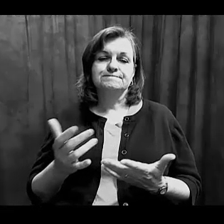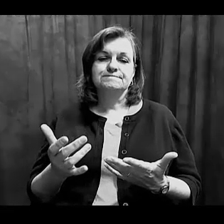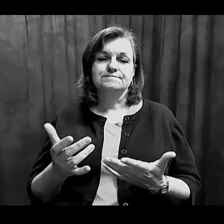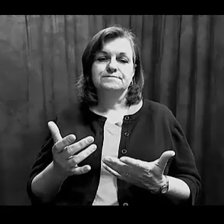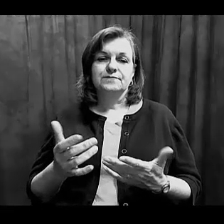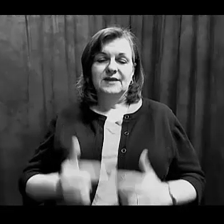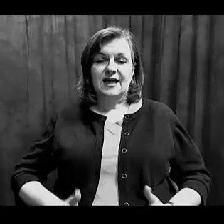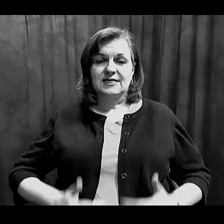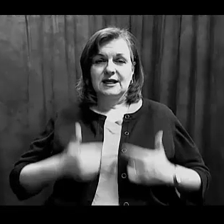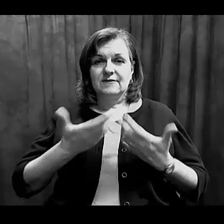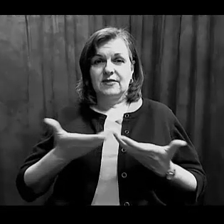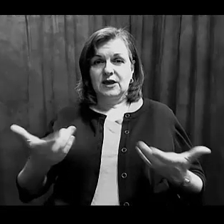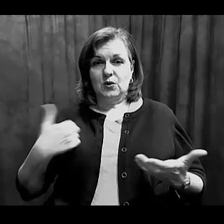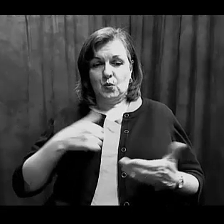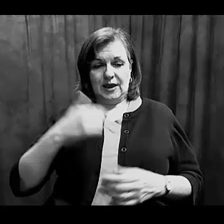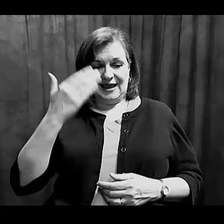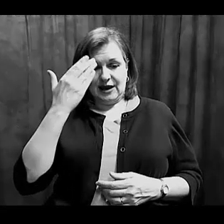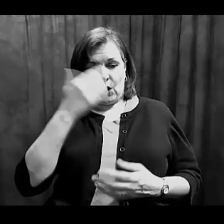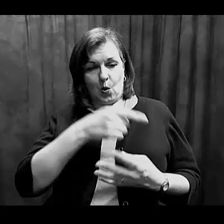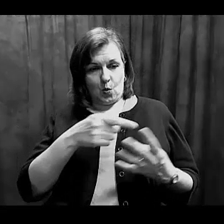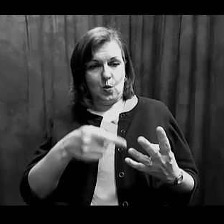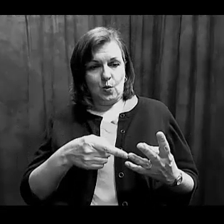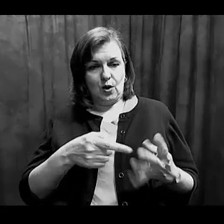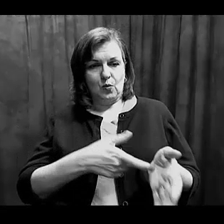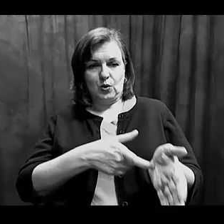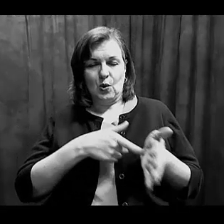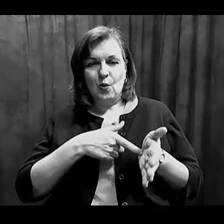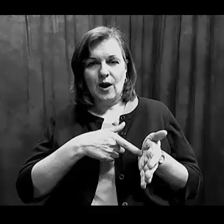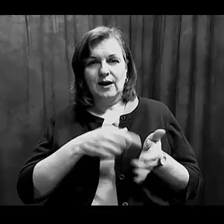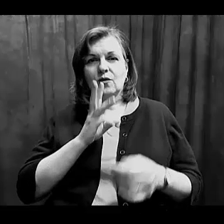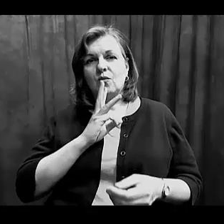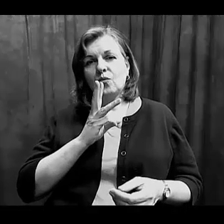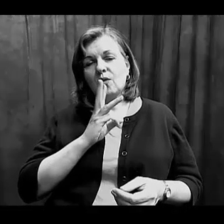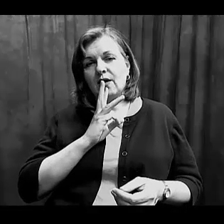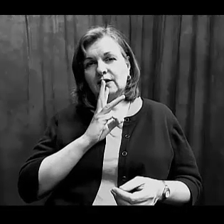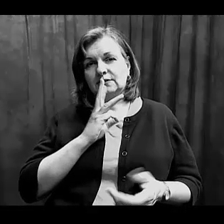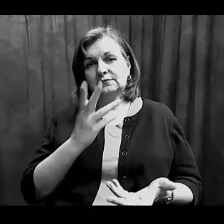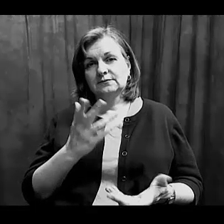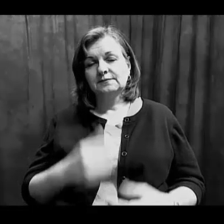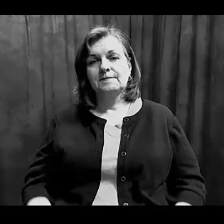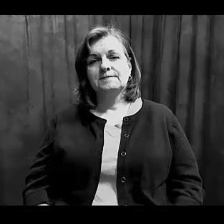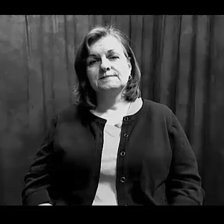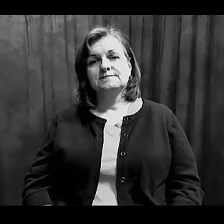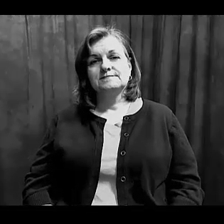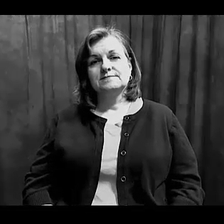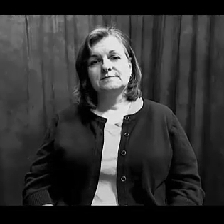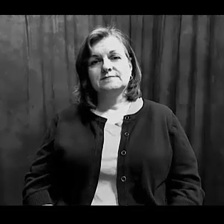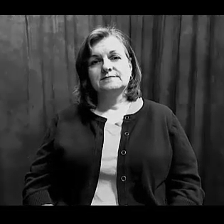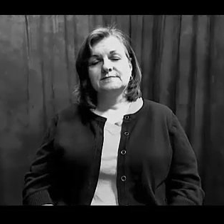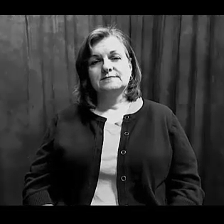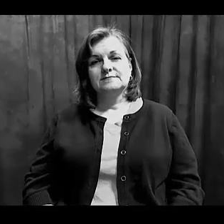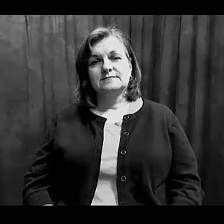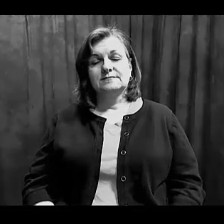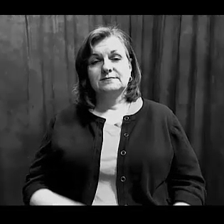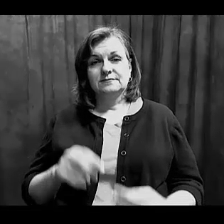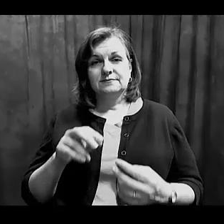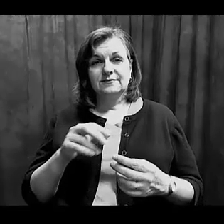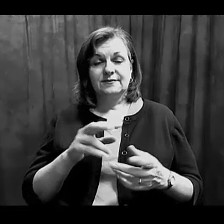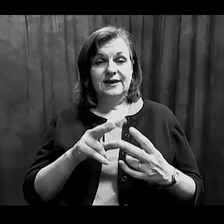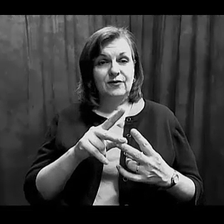the living things that we know of require water in some form